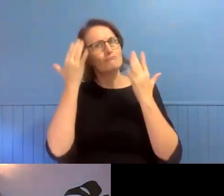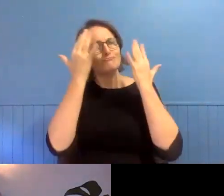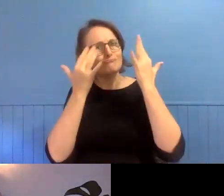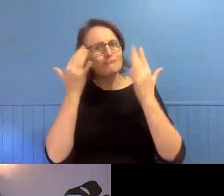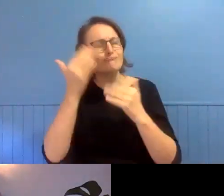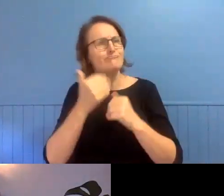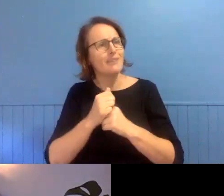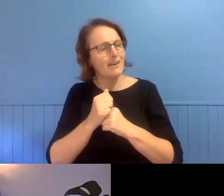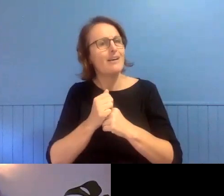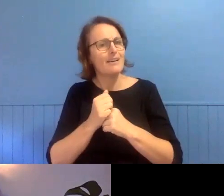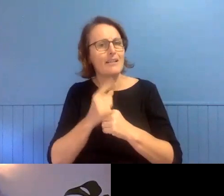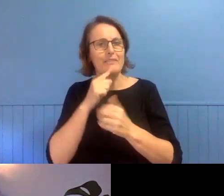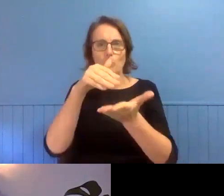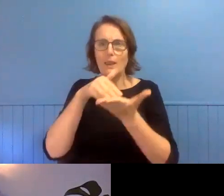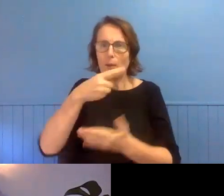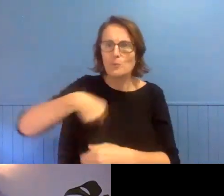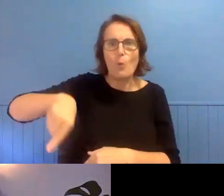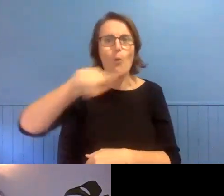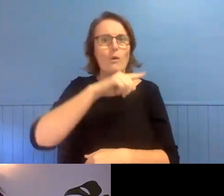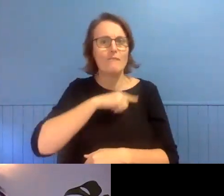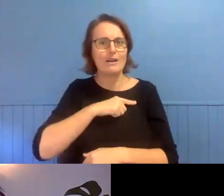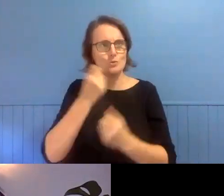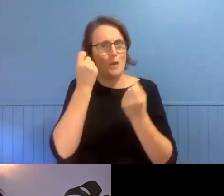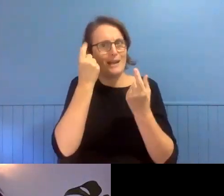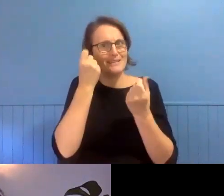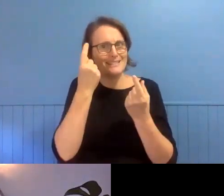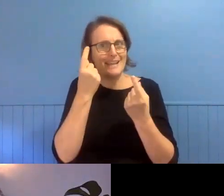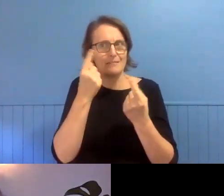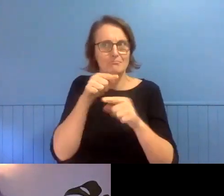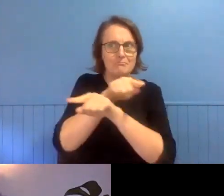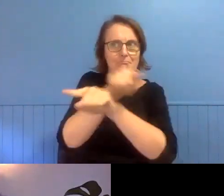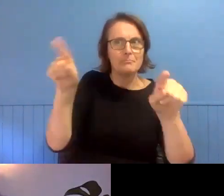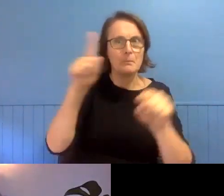audiences want or what we think we want online. Thank you. We have run